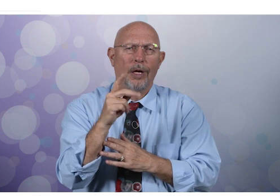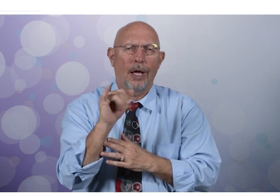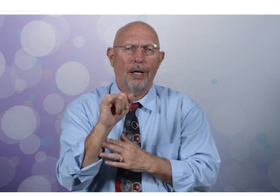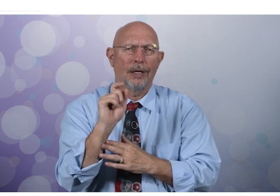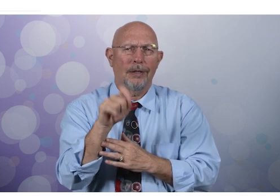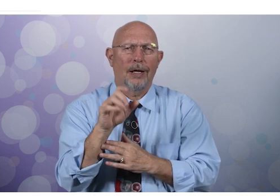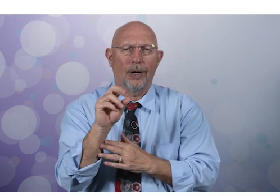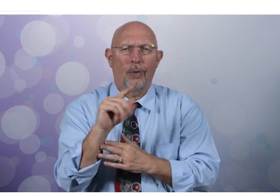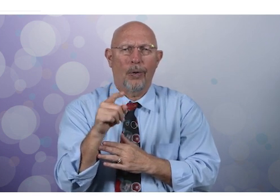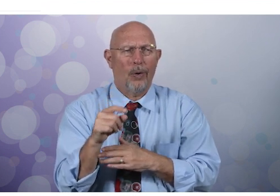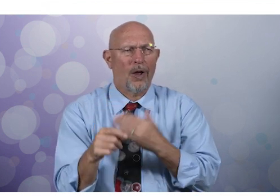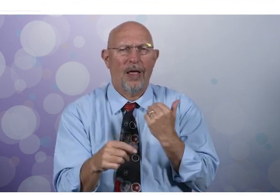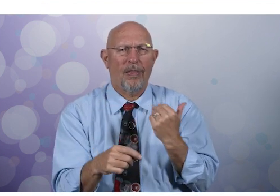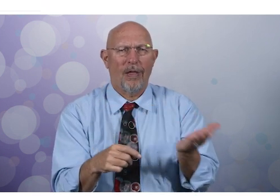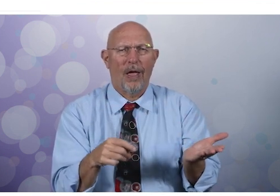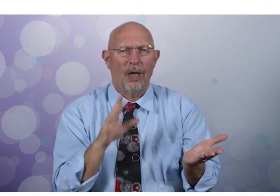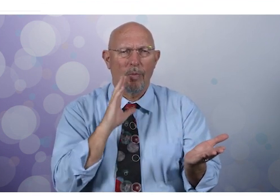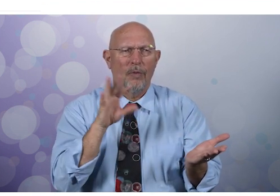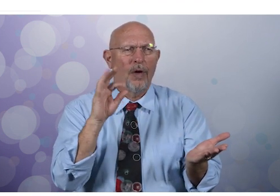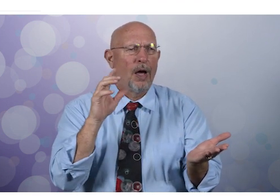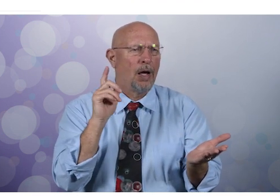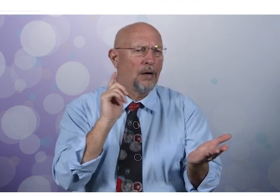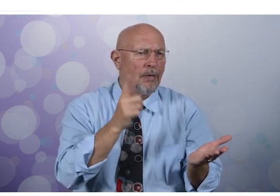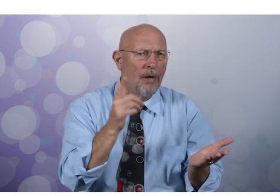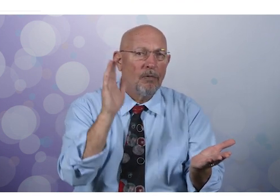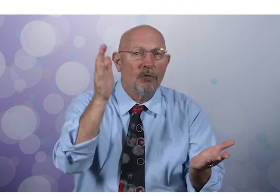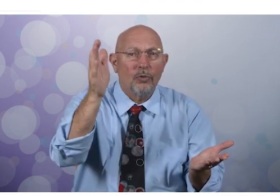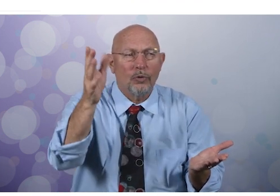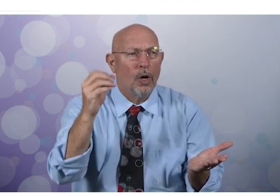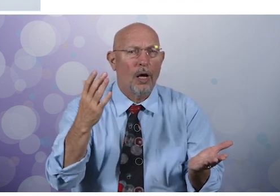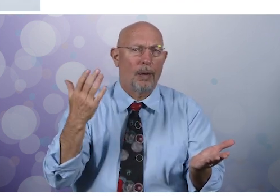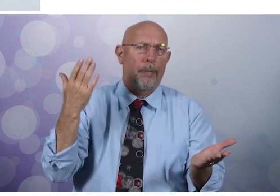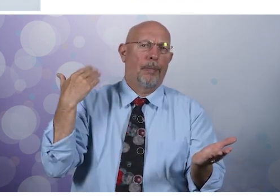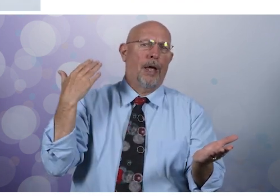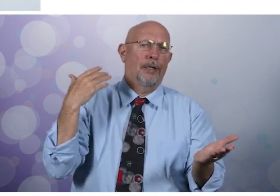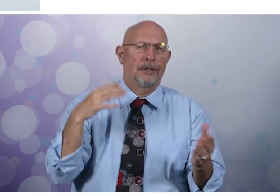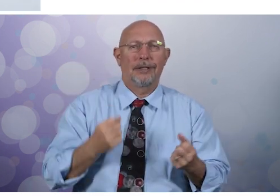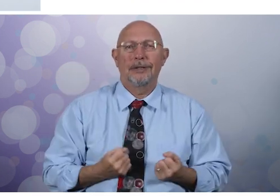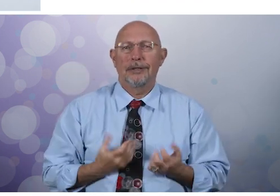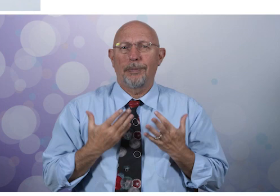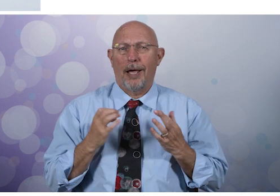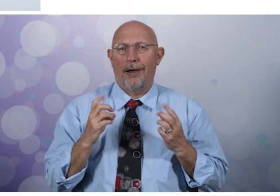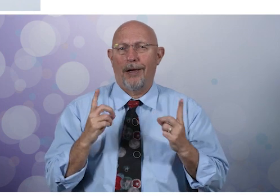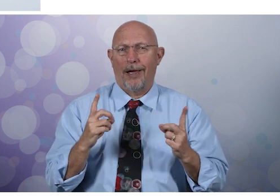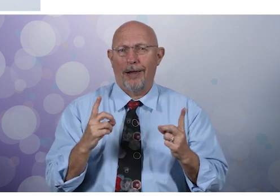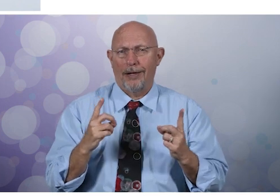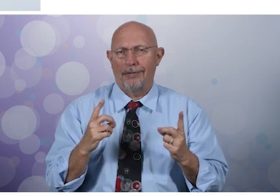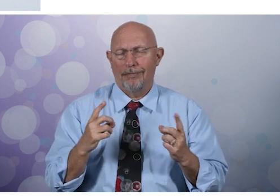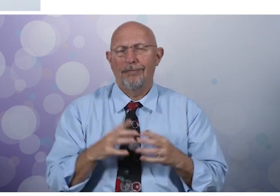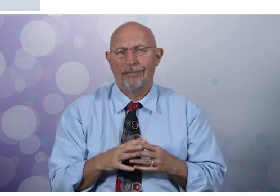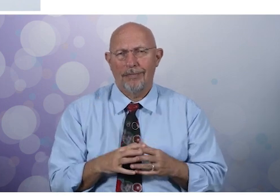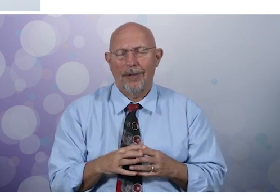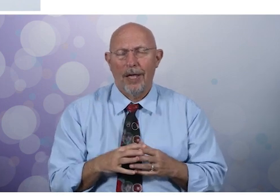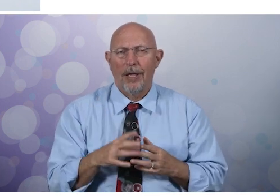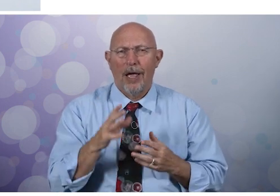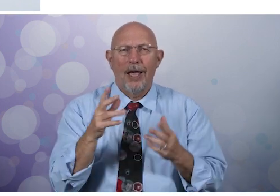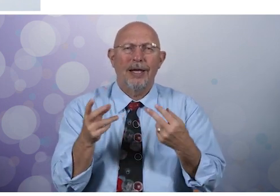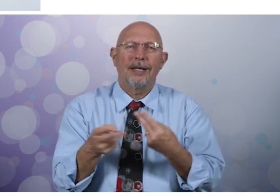There you'll also find upcoming and past episodes of InspirED. And you can keep the conversation going on social media.